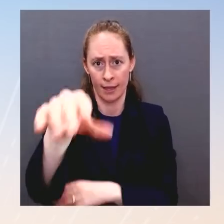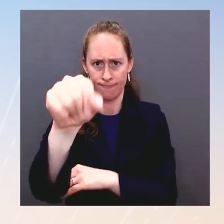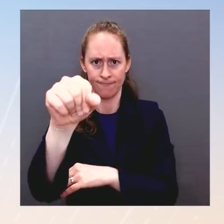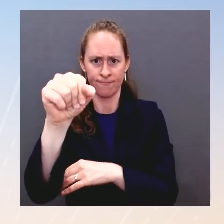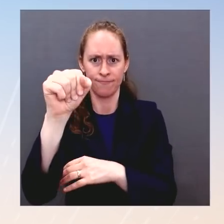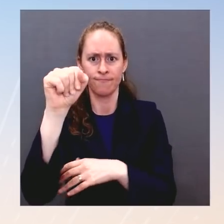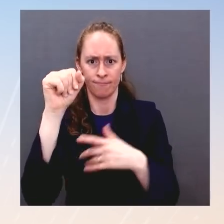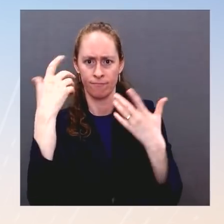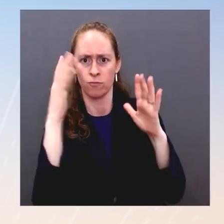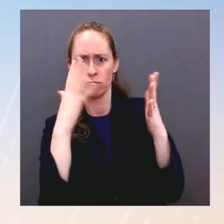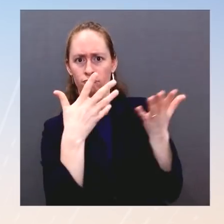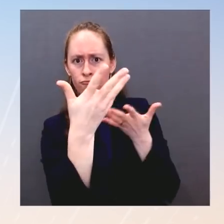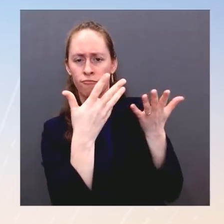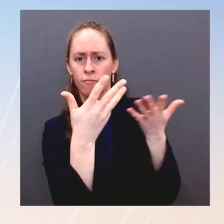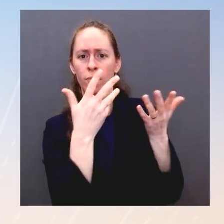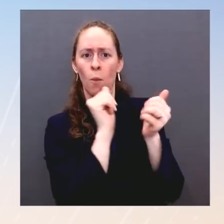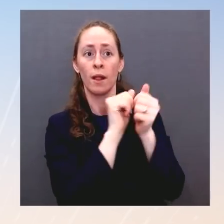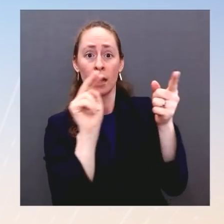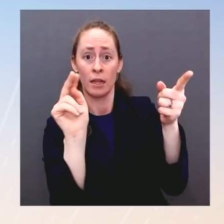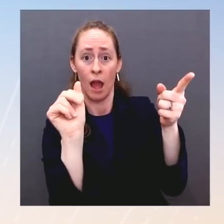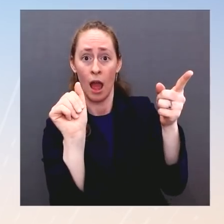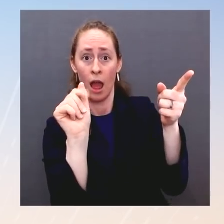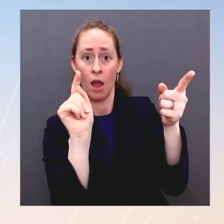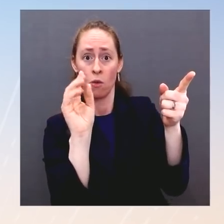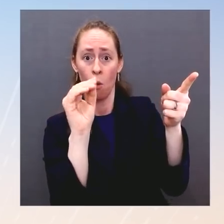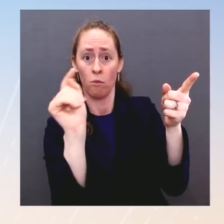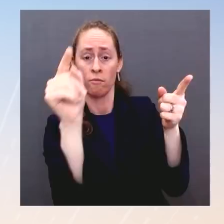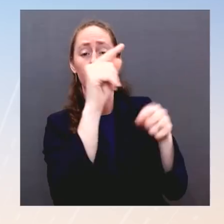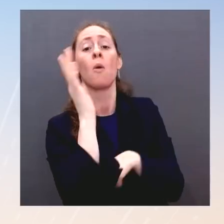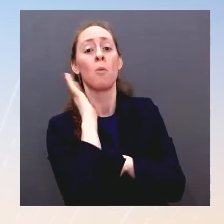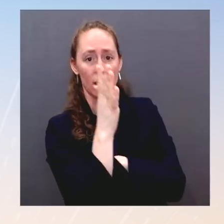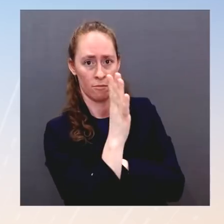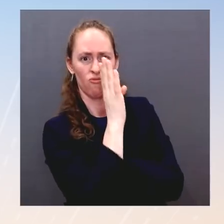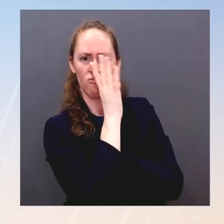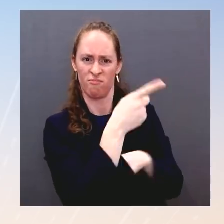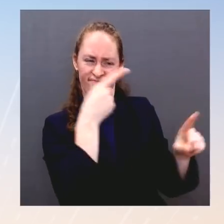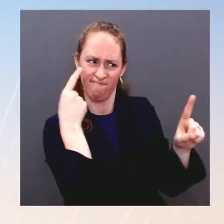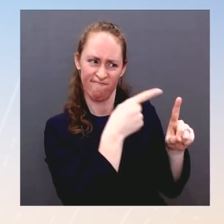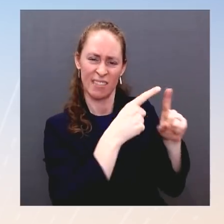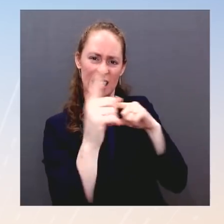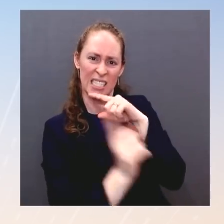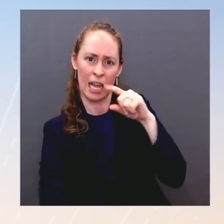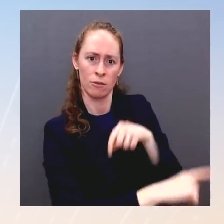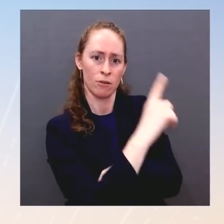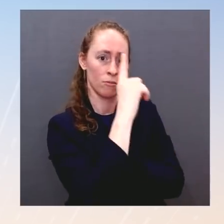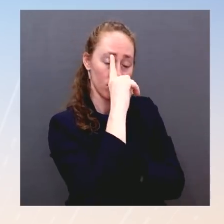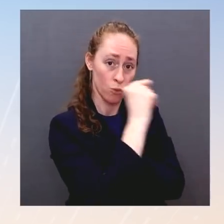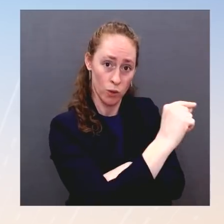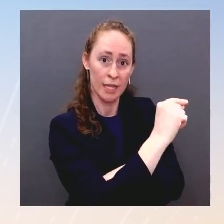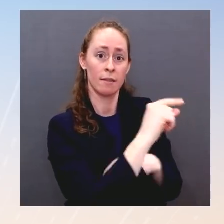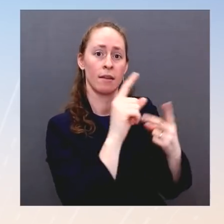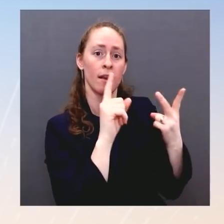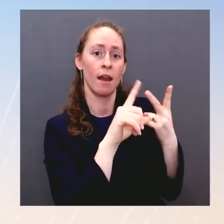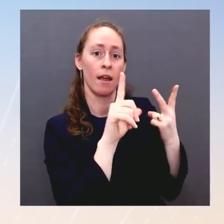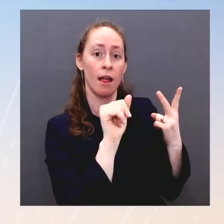and members of the Russian national security team. I expect we'll have more specific details out later this afternoon. The Press: Thanks.